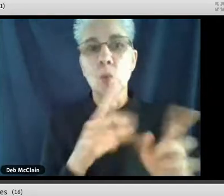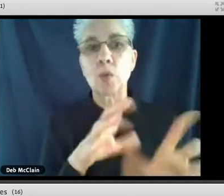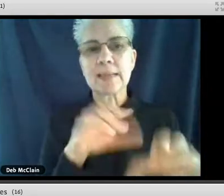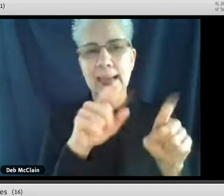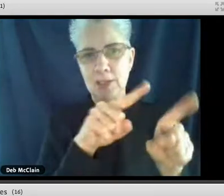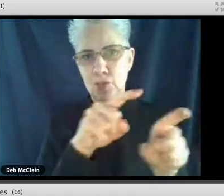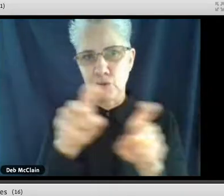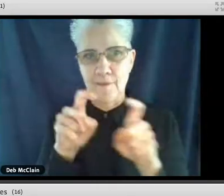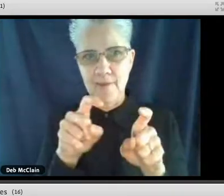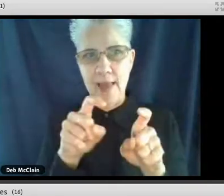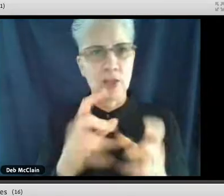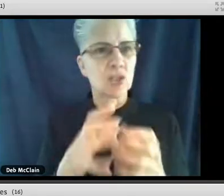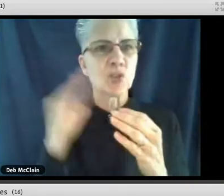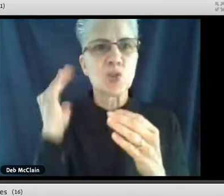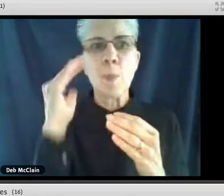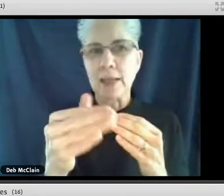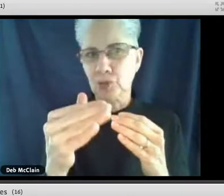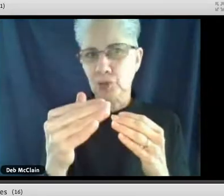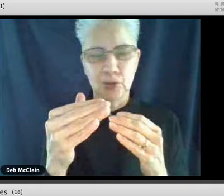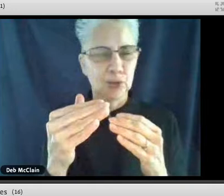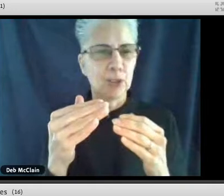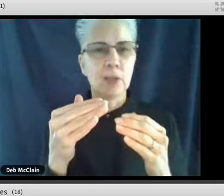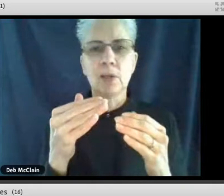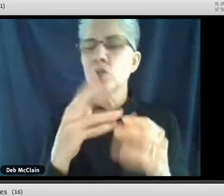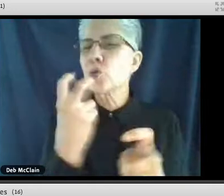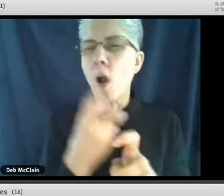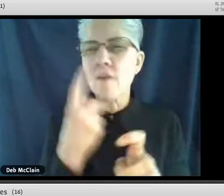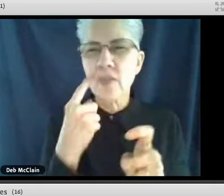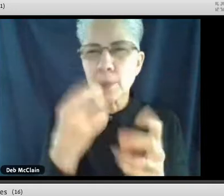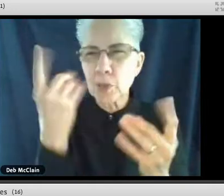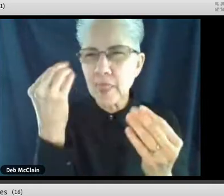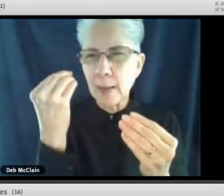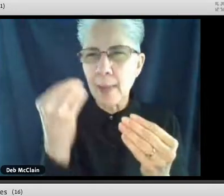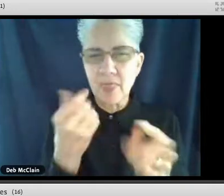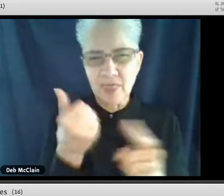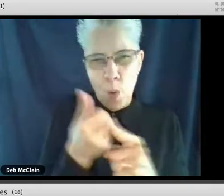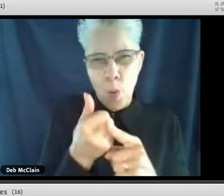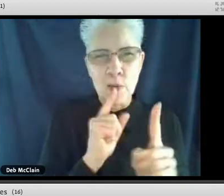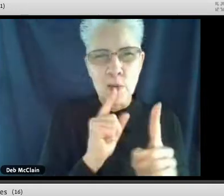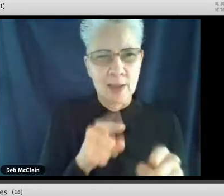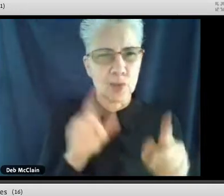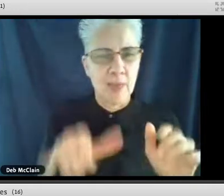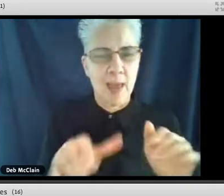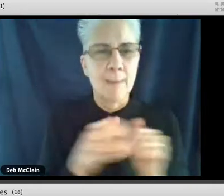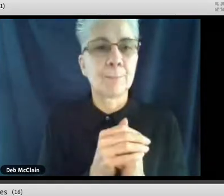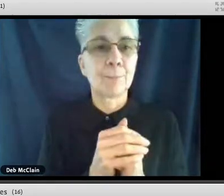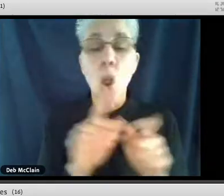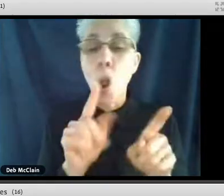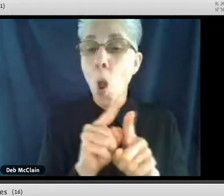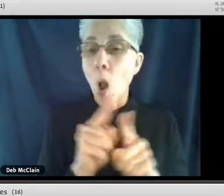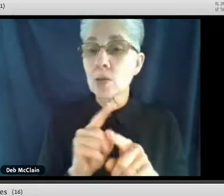is there's to much that they... it's too hard for them to think of original answers, and it's also, on your side, it's harder